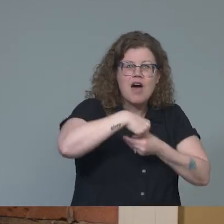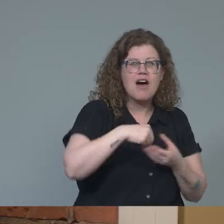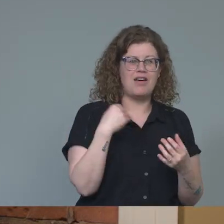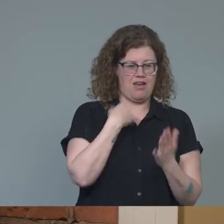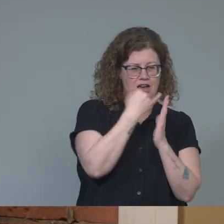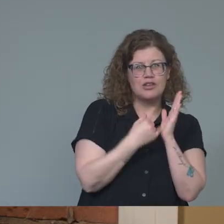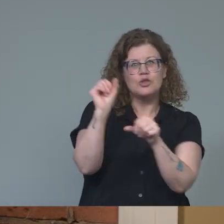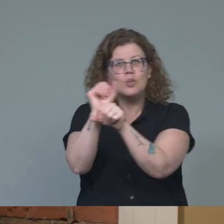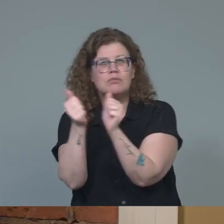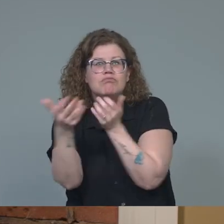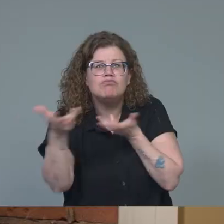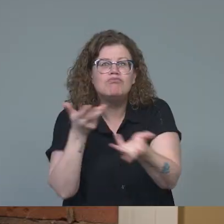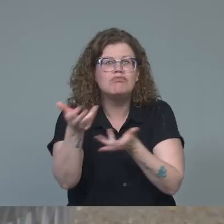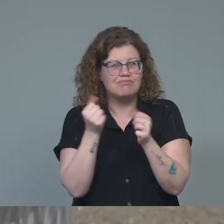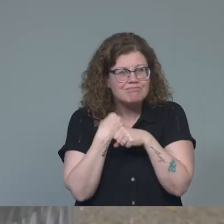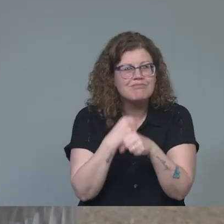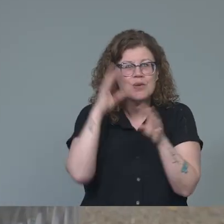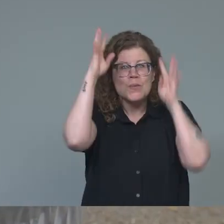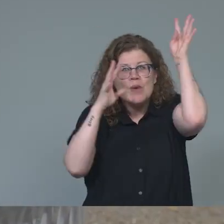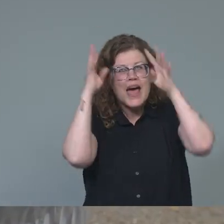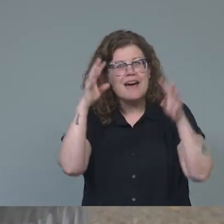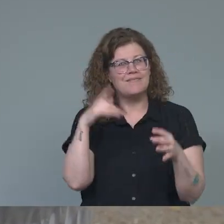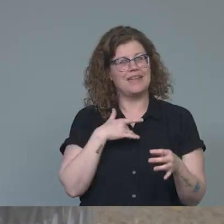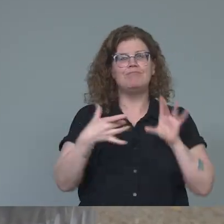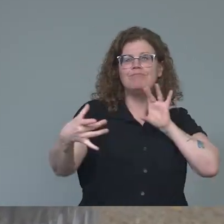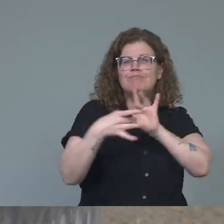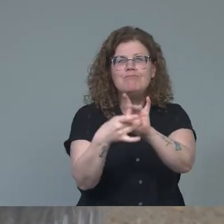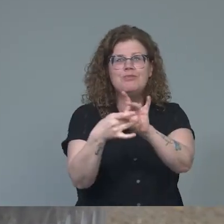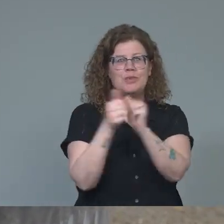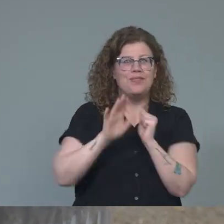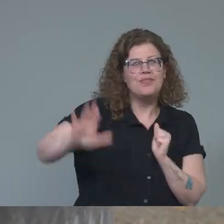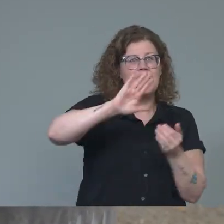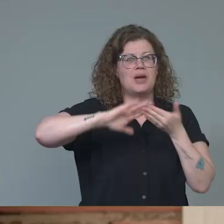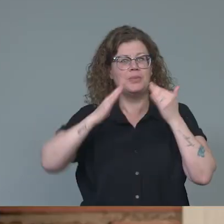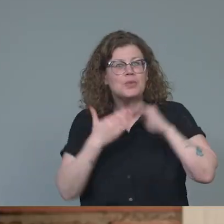the fact that communities didn't like squirrels and wanted more birds in their community. So,